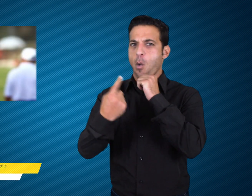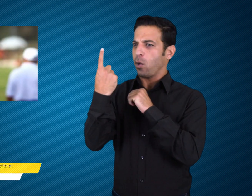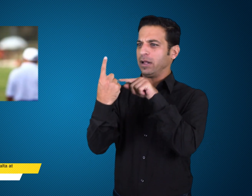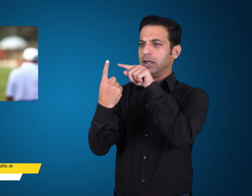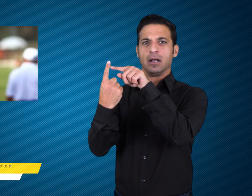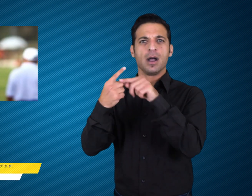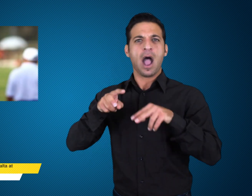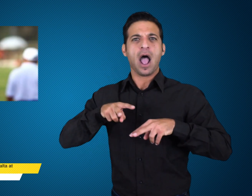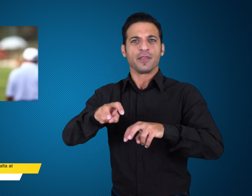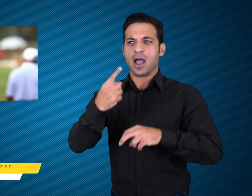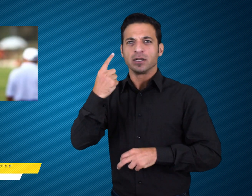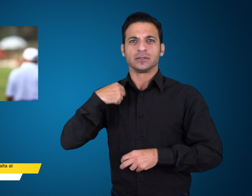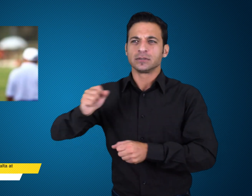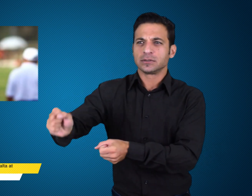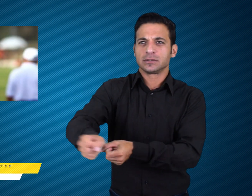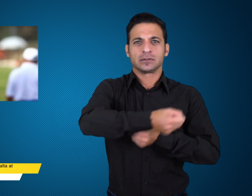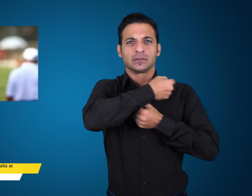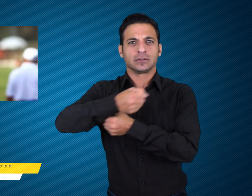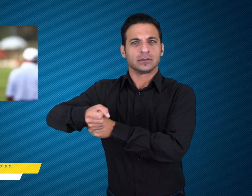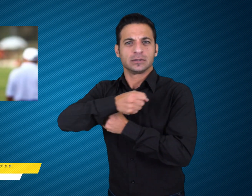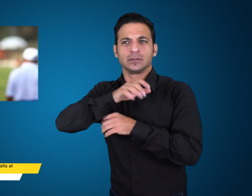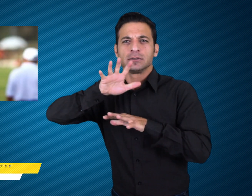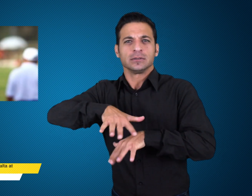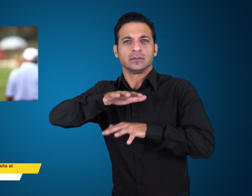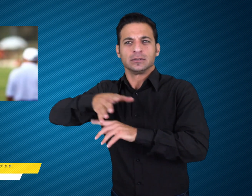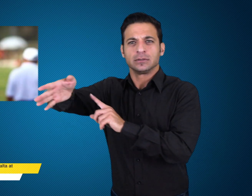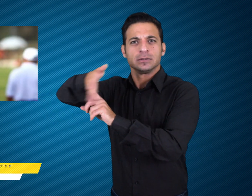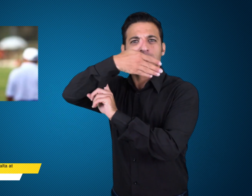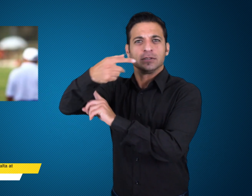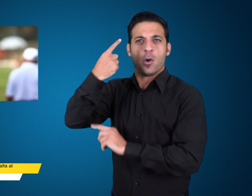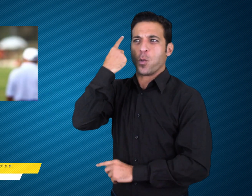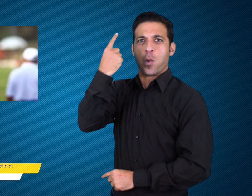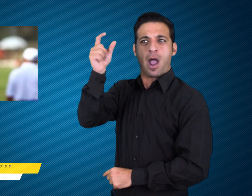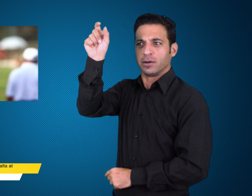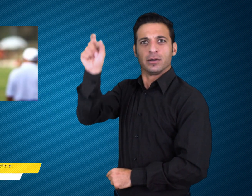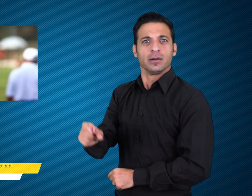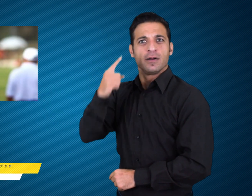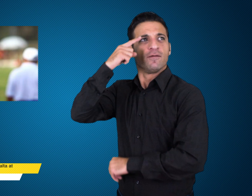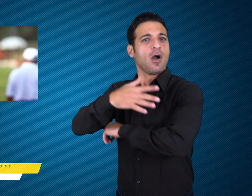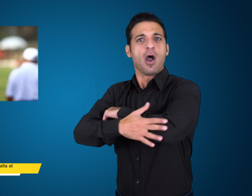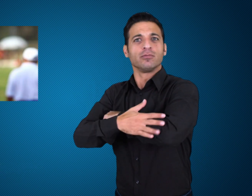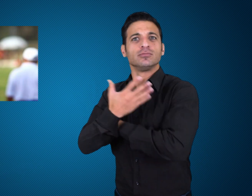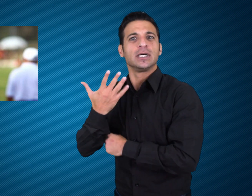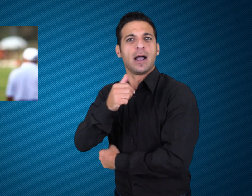Memnos: Can you imagine being the only